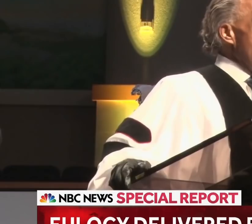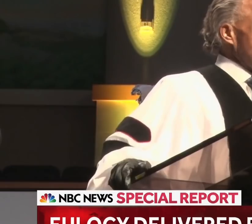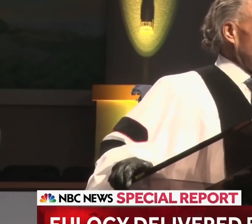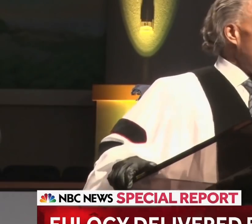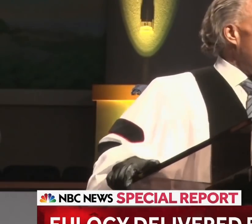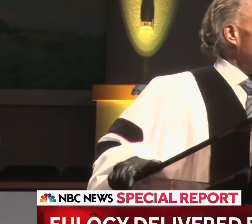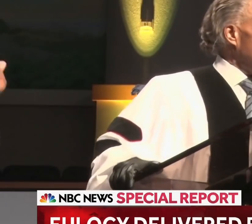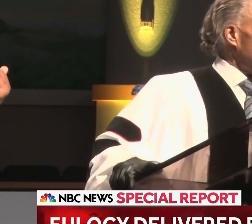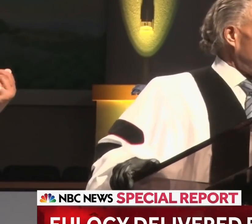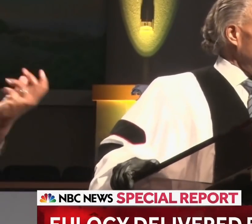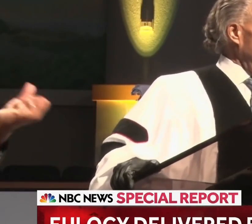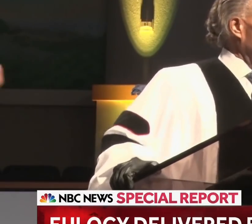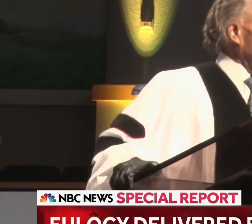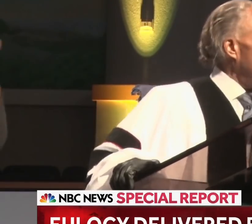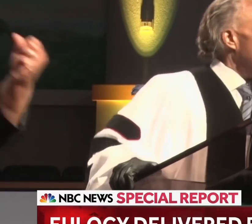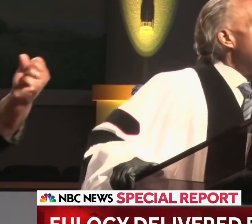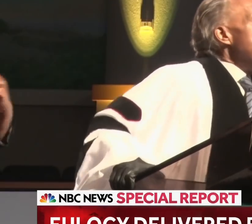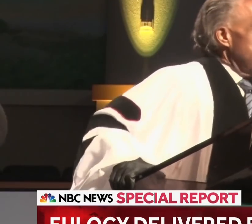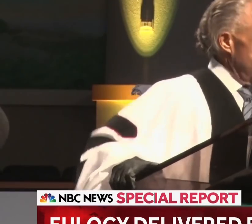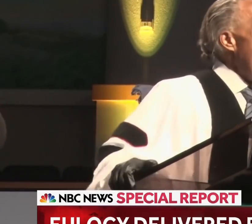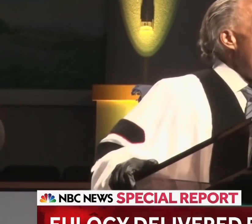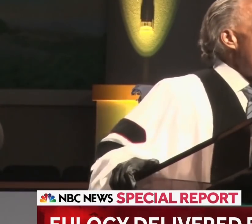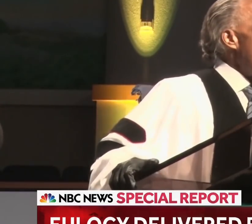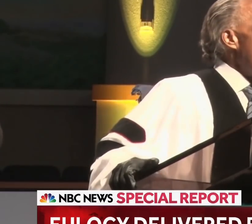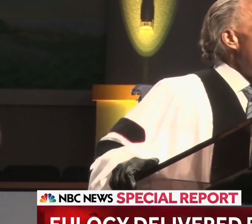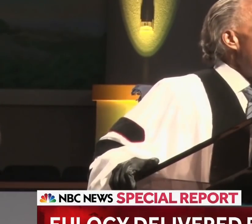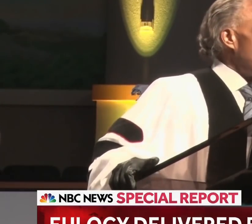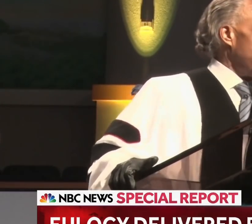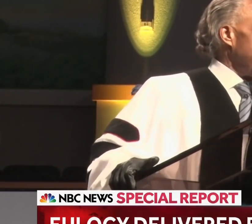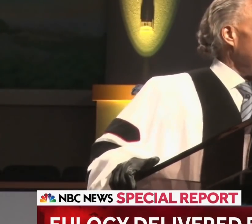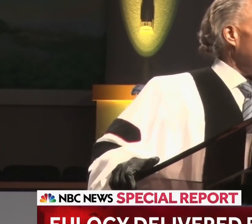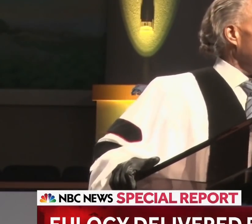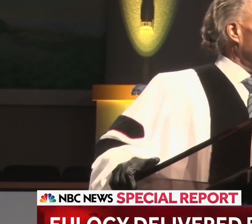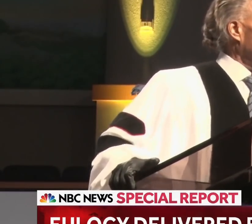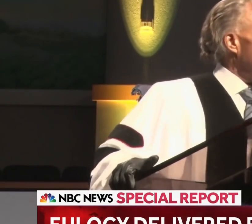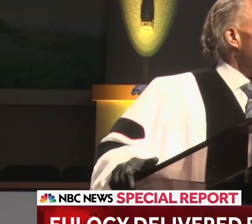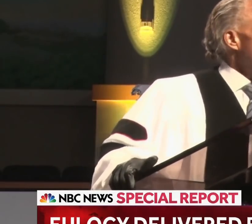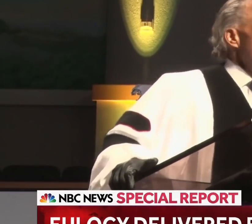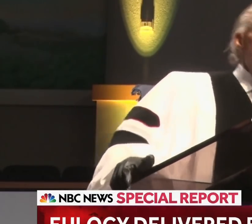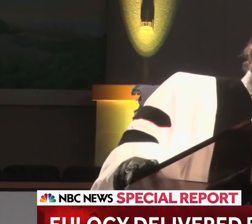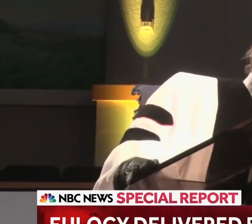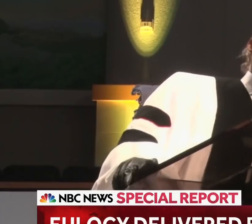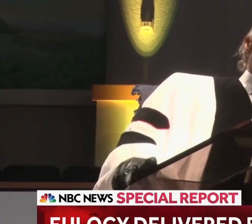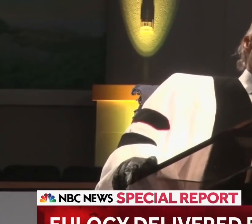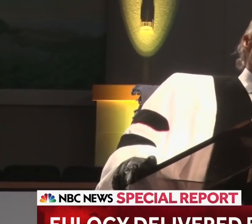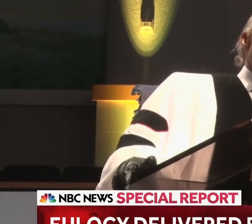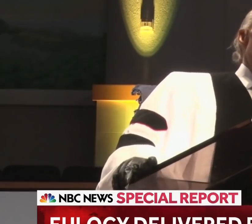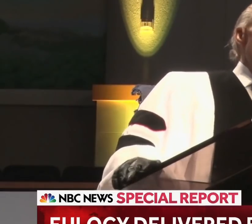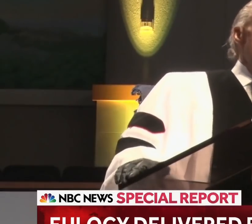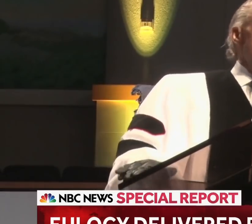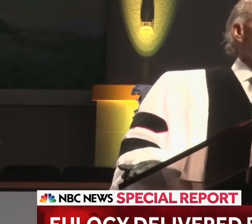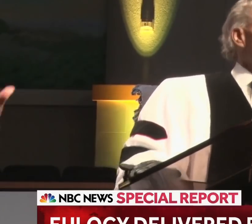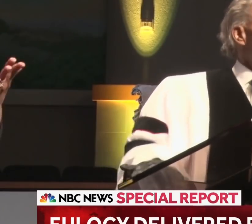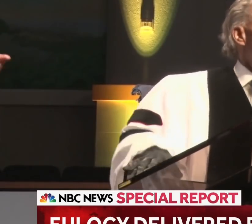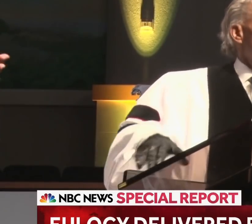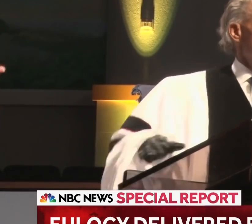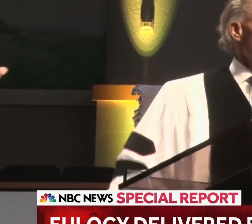WATER WHEN I WAS THIRSTY. HE’S MY ROCK. HE’S MY ROCK.